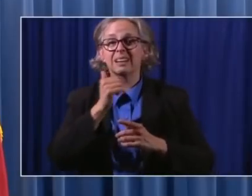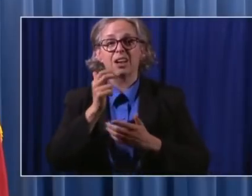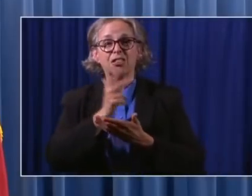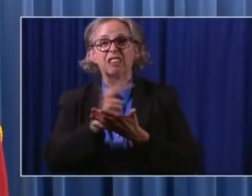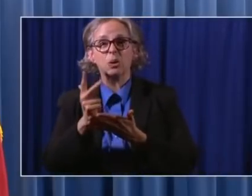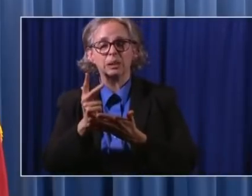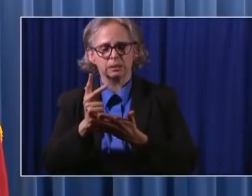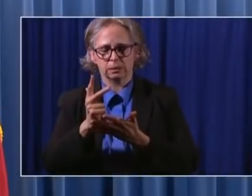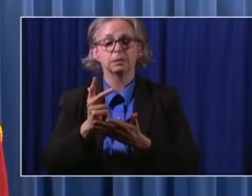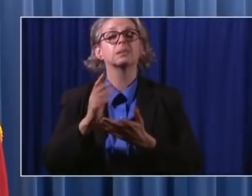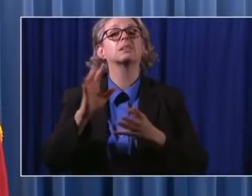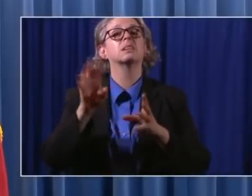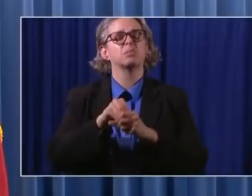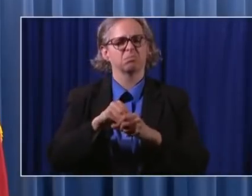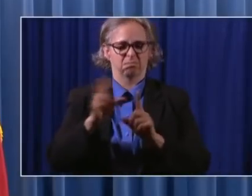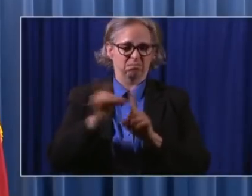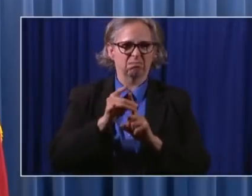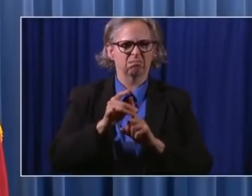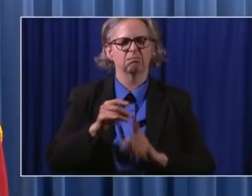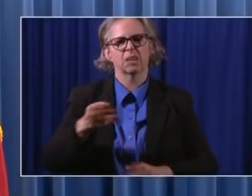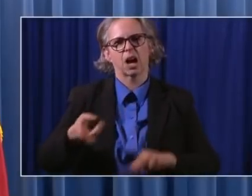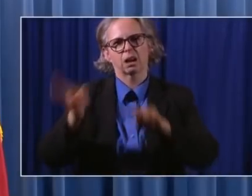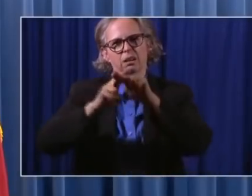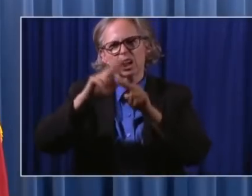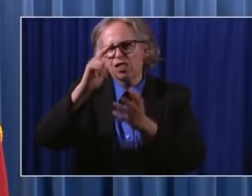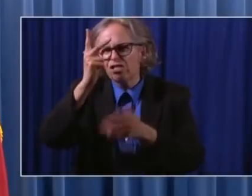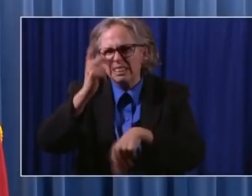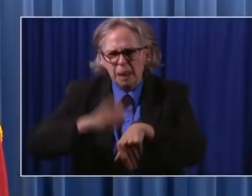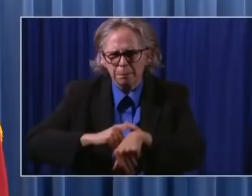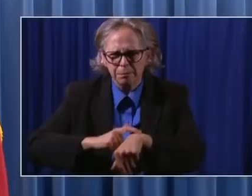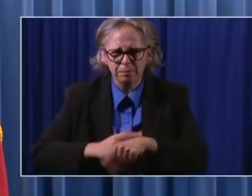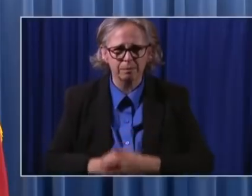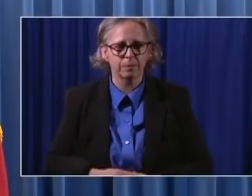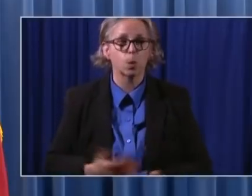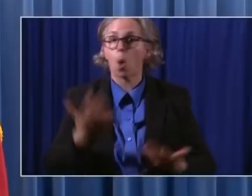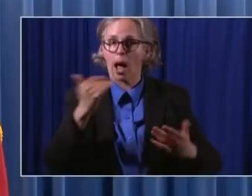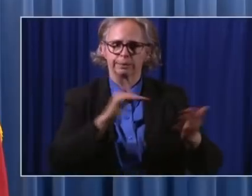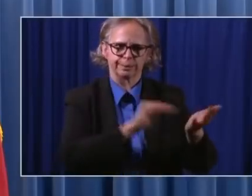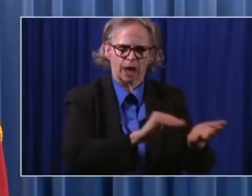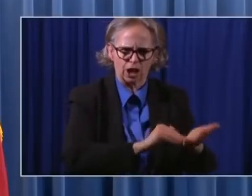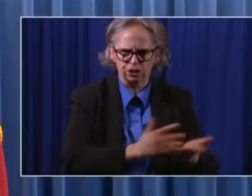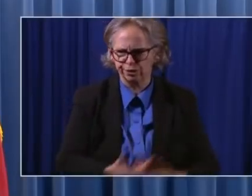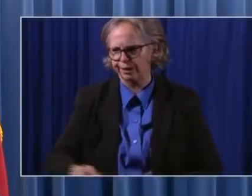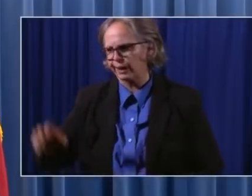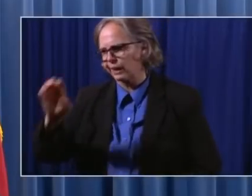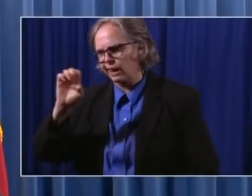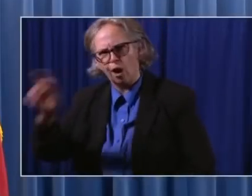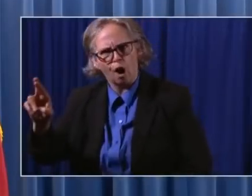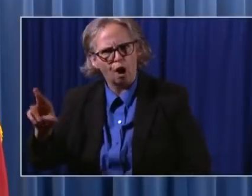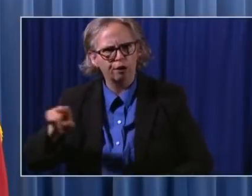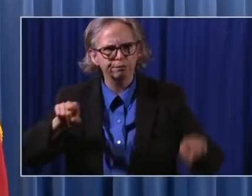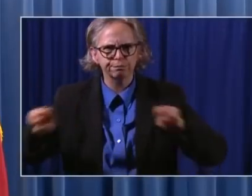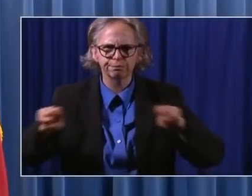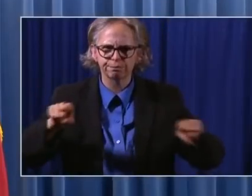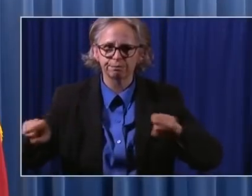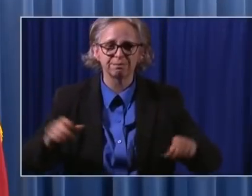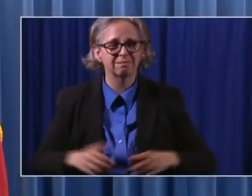BACK TO CENTRAL OHIO. CENTRAL OHIO DAILY AVERAGE CASES QUADRUPLED OVER THE LAST